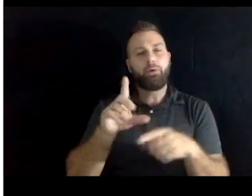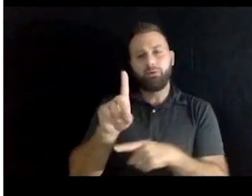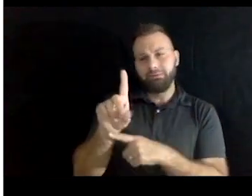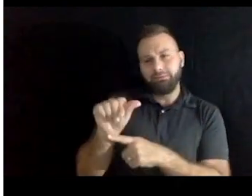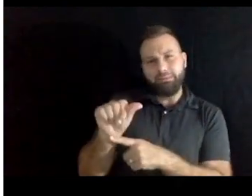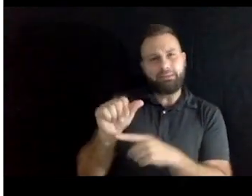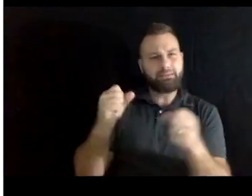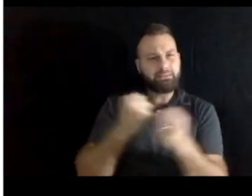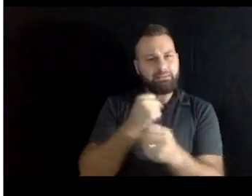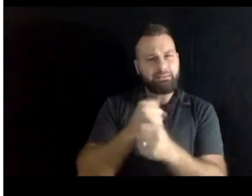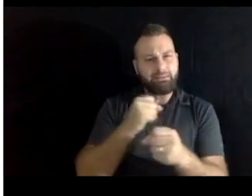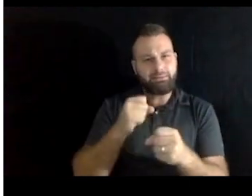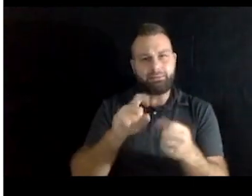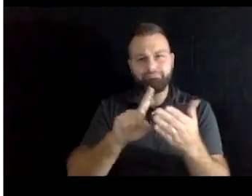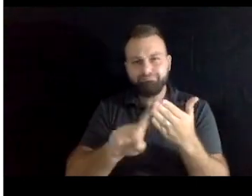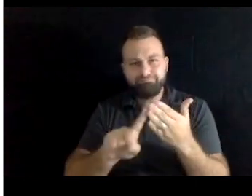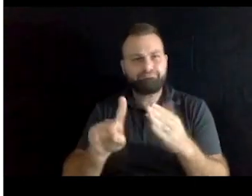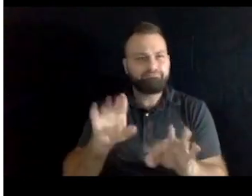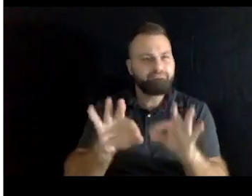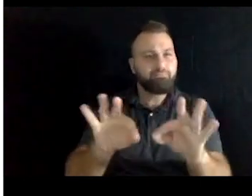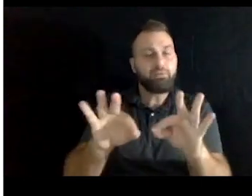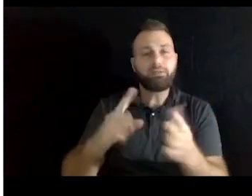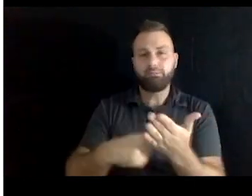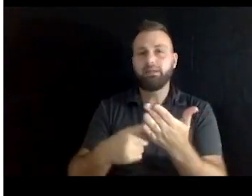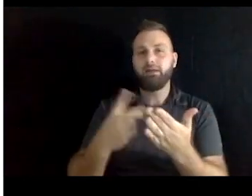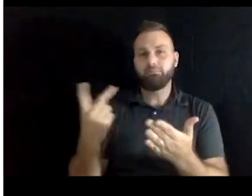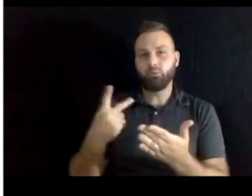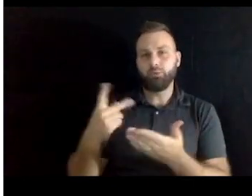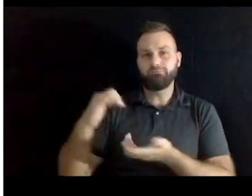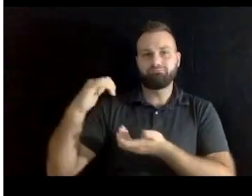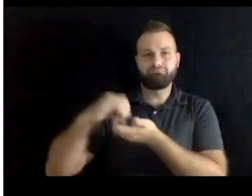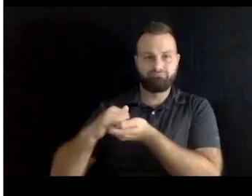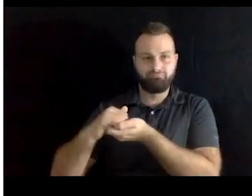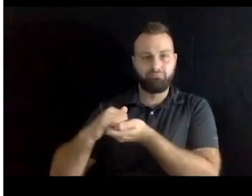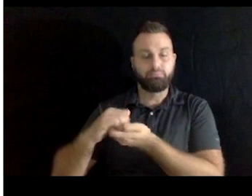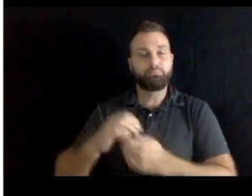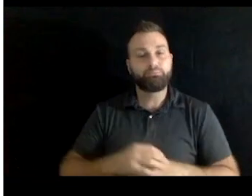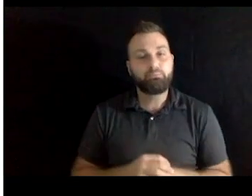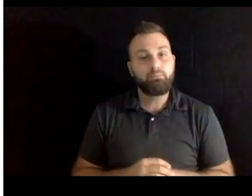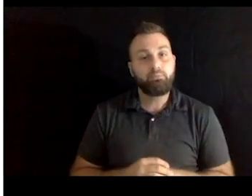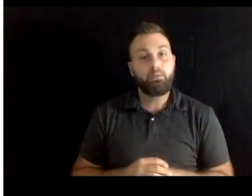and we work with them sometimes. And in September 2020.